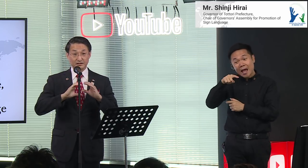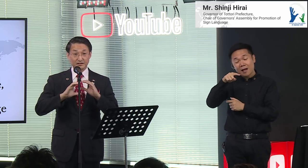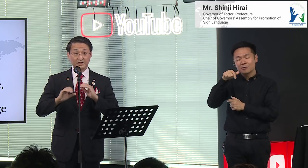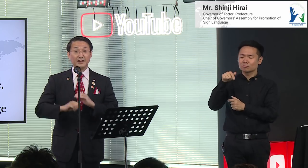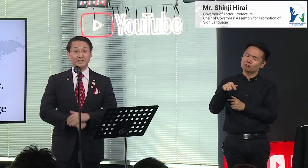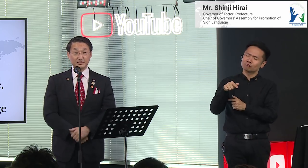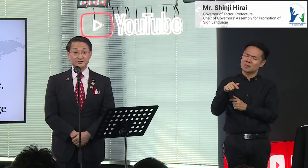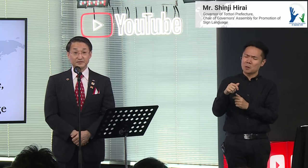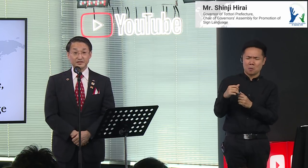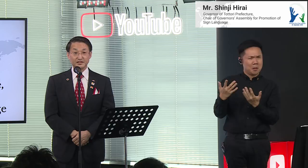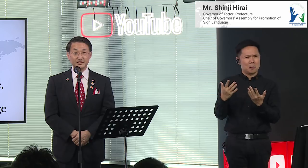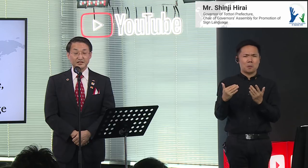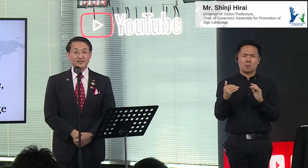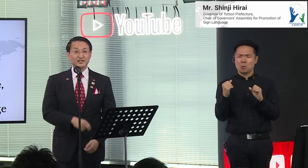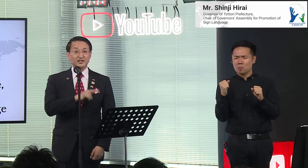convention and I attended as a sign language volunteer.